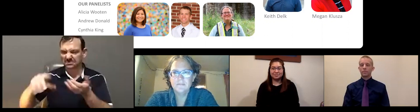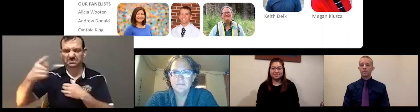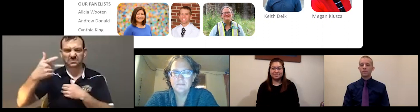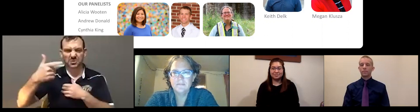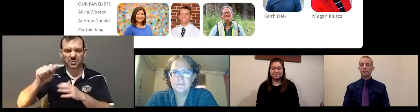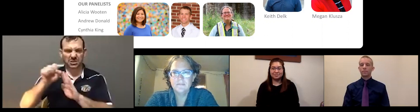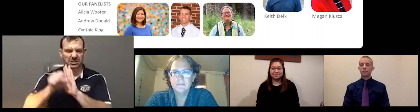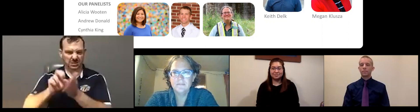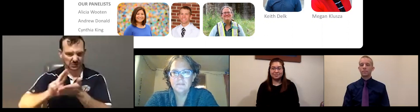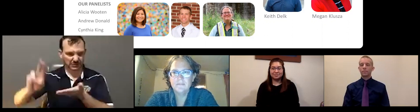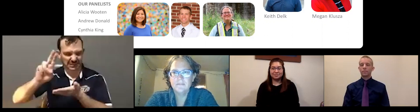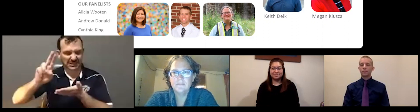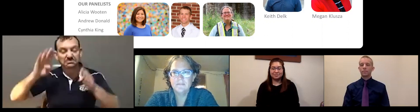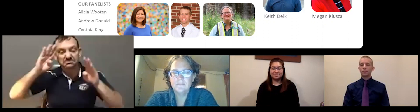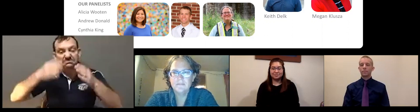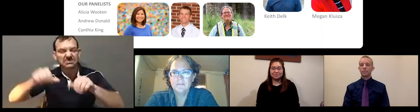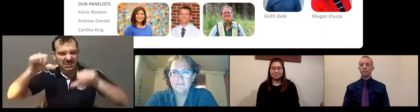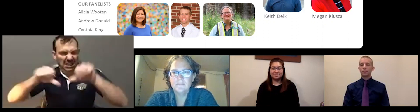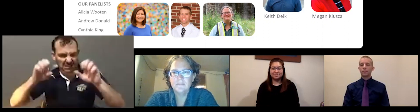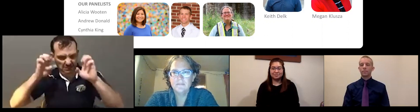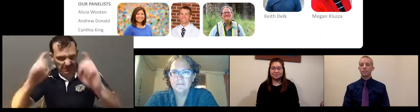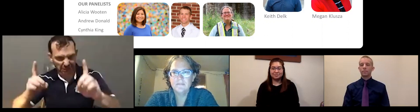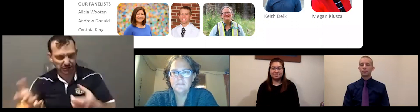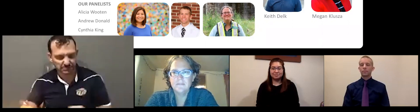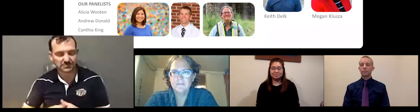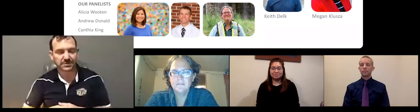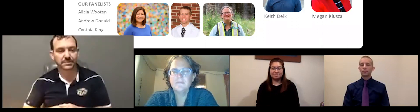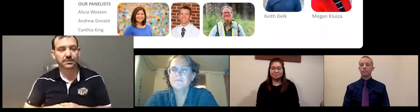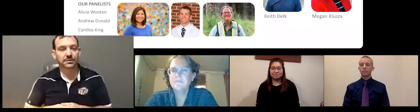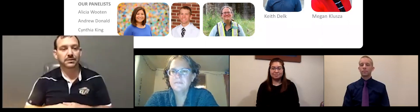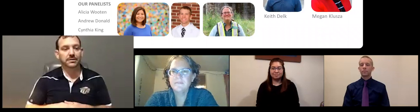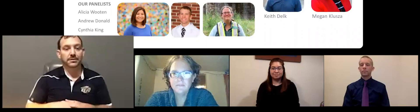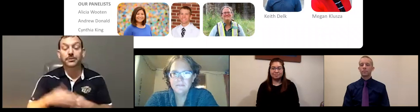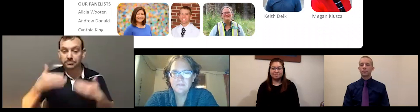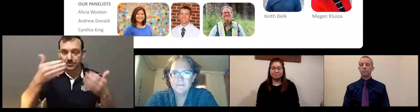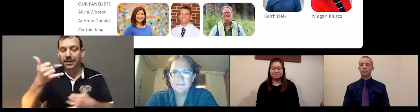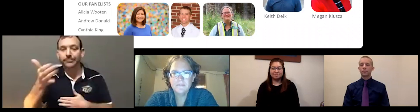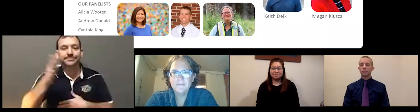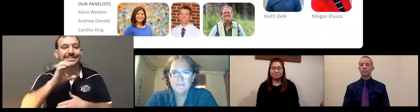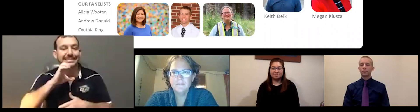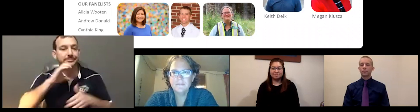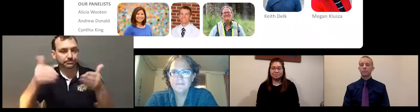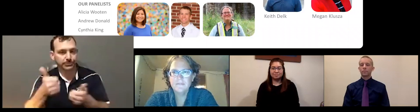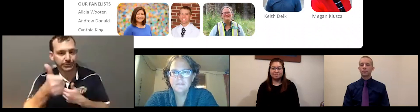I'm a PhD student, at Gallaudet University, and teaching, and learning in science.